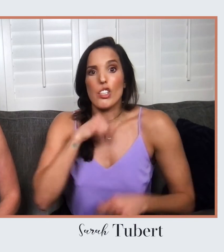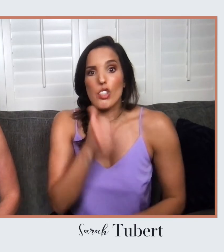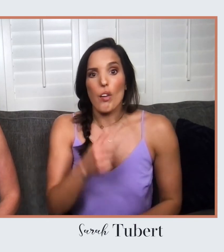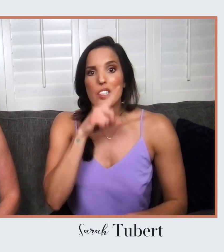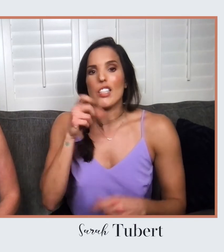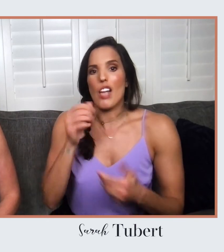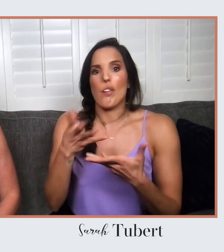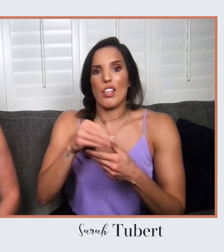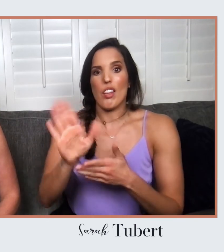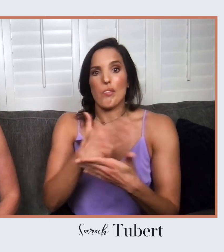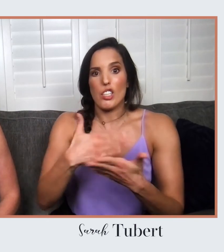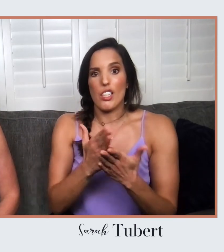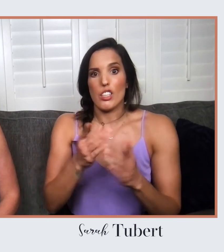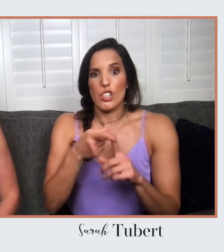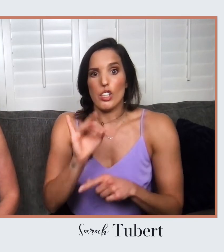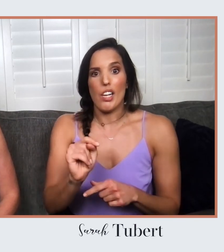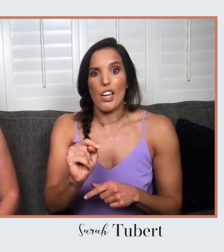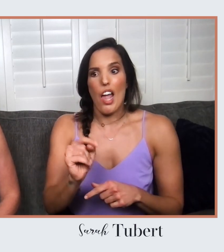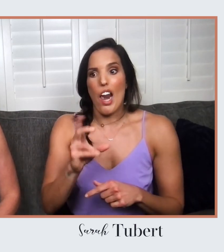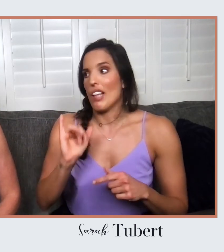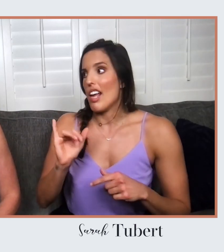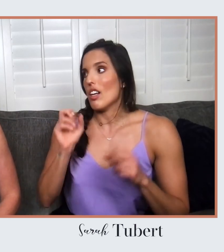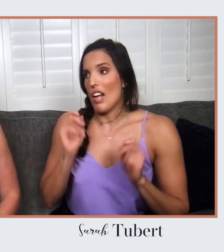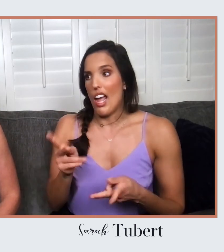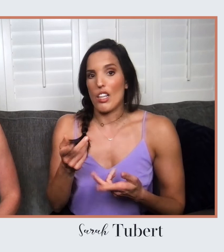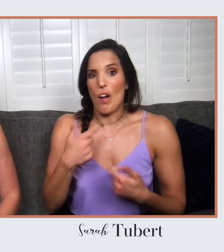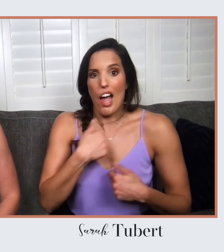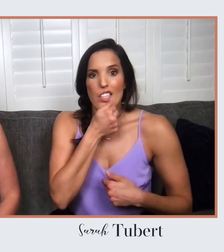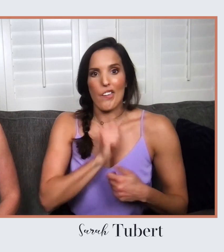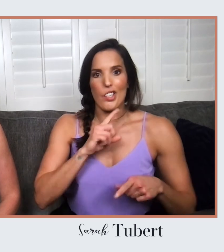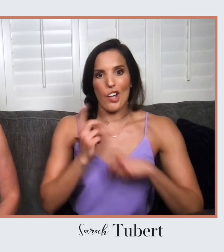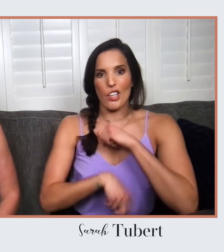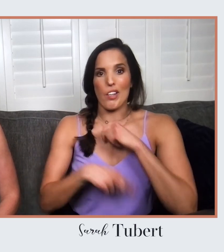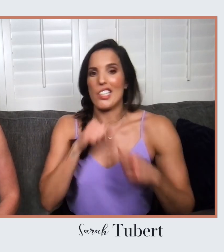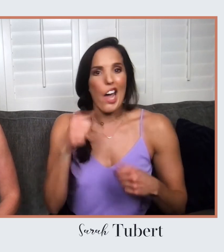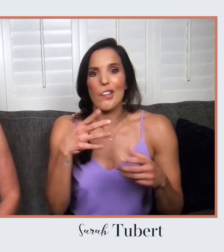but I don't because it's not within their budget to do it. And I'm like, okay, so I suffer the consequences.